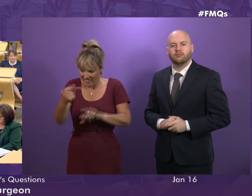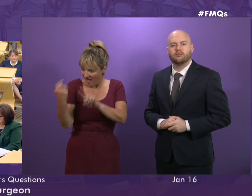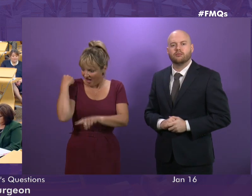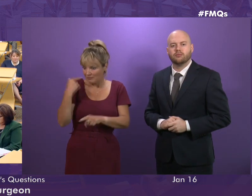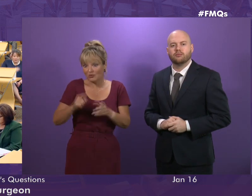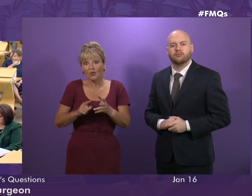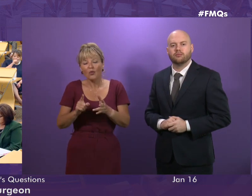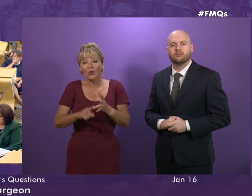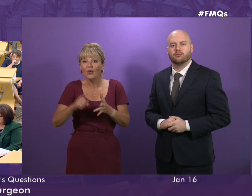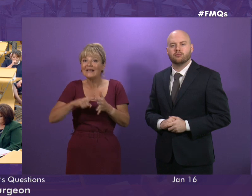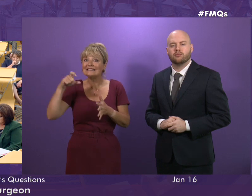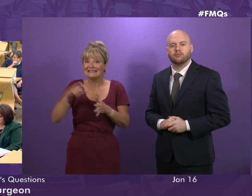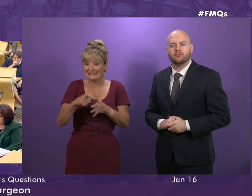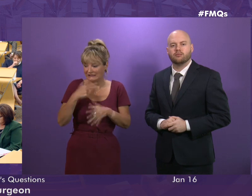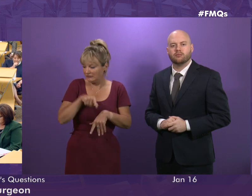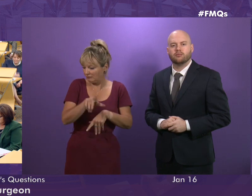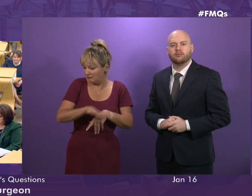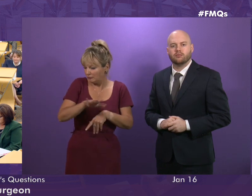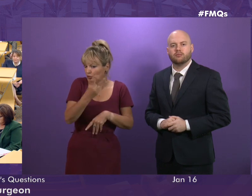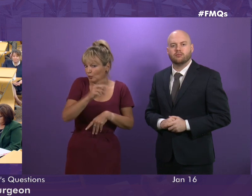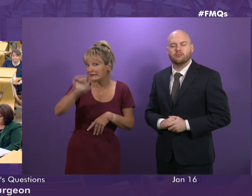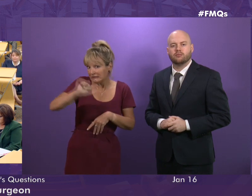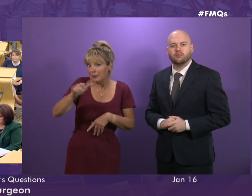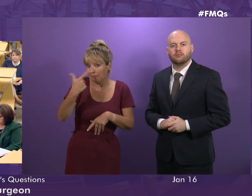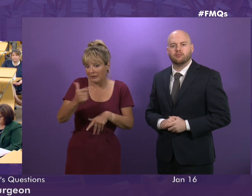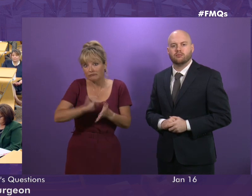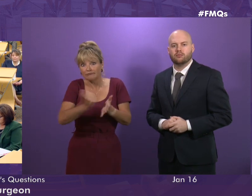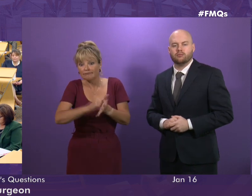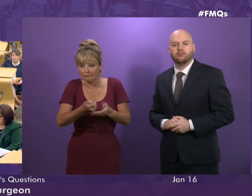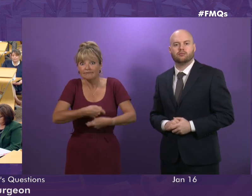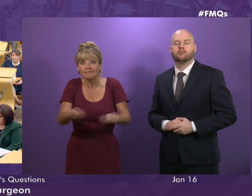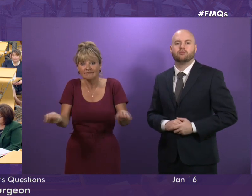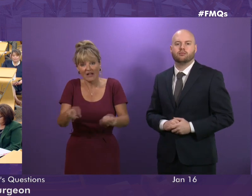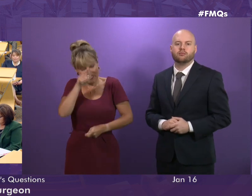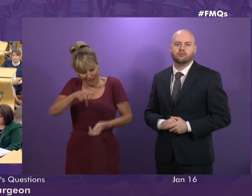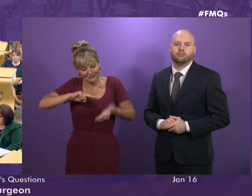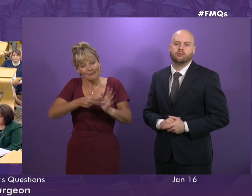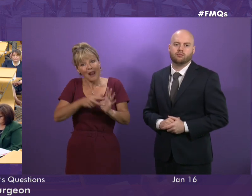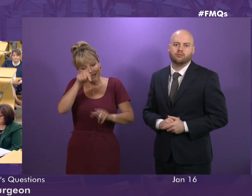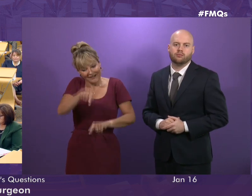think reported early in 2016. Of course, that is the intention with the review of the senior